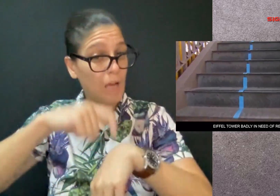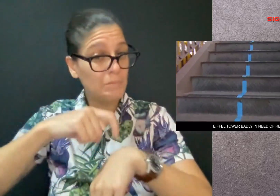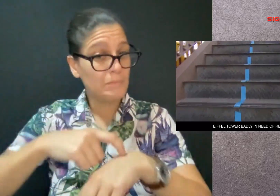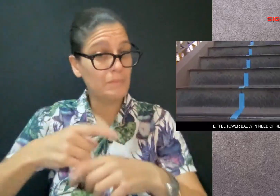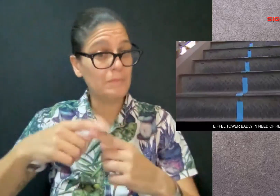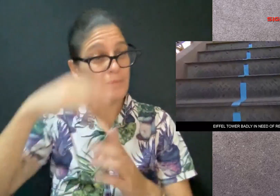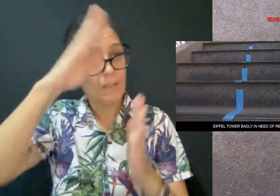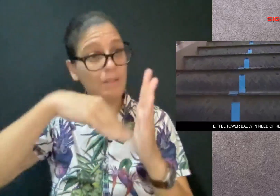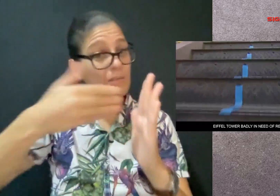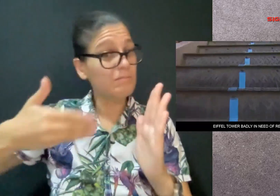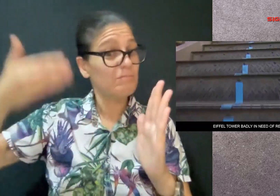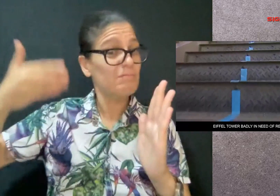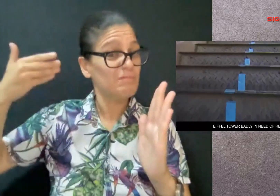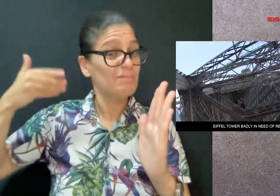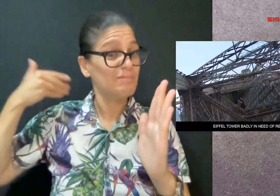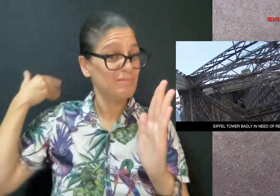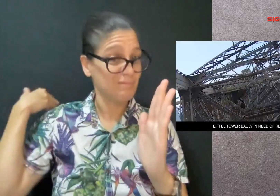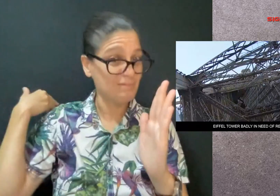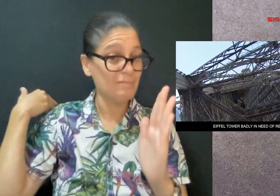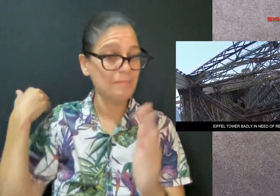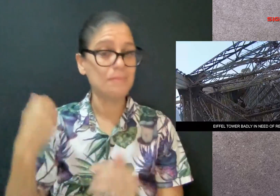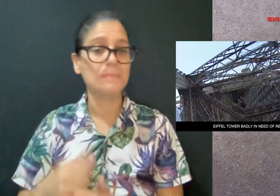it's the 20th time the tower has been repainted